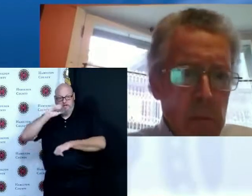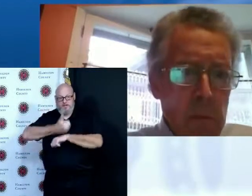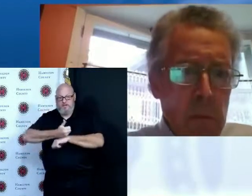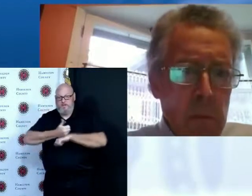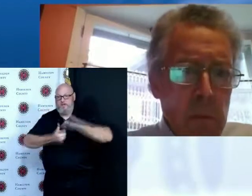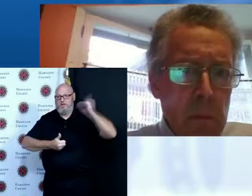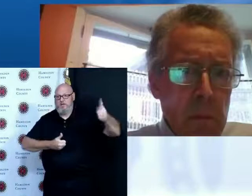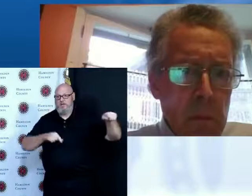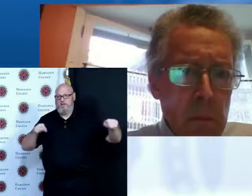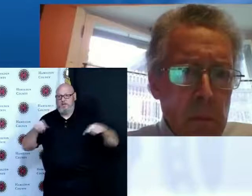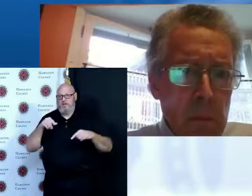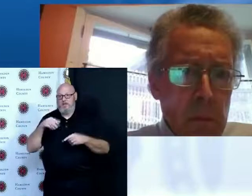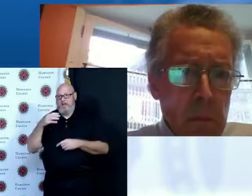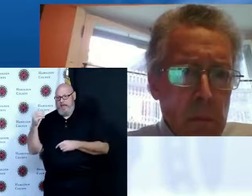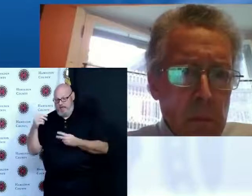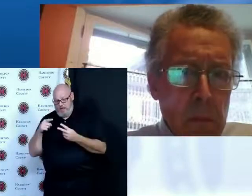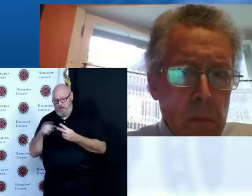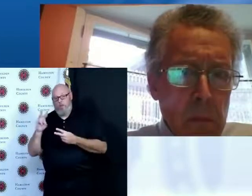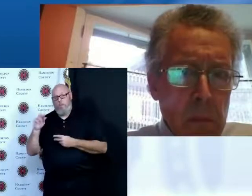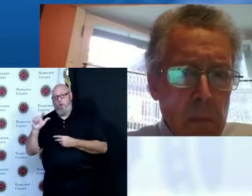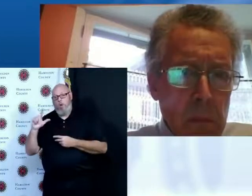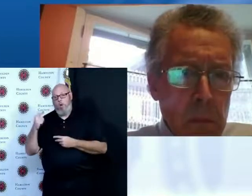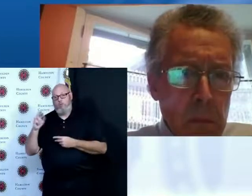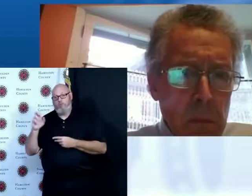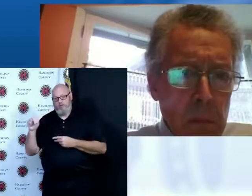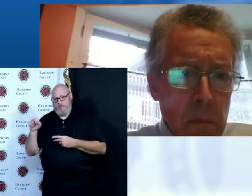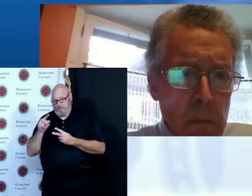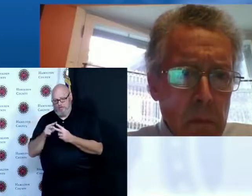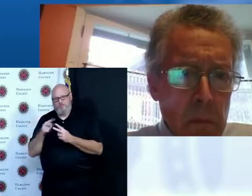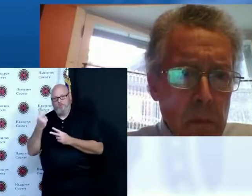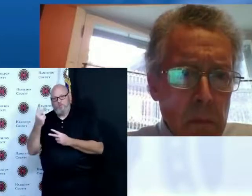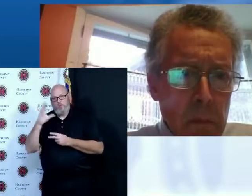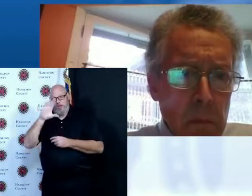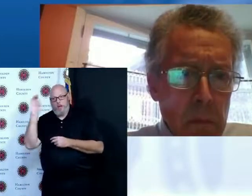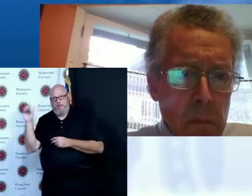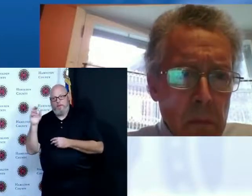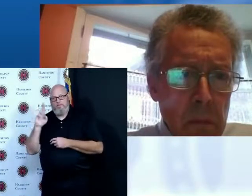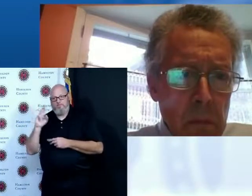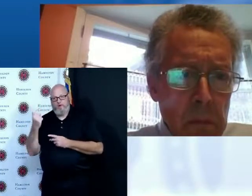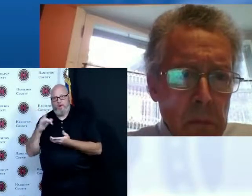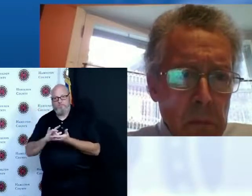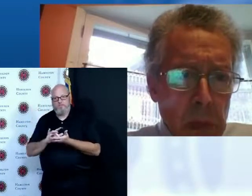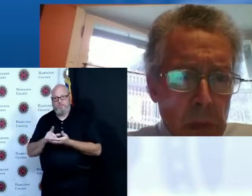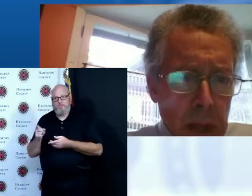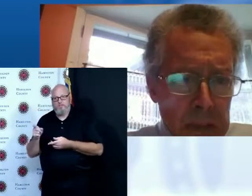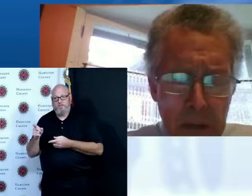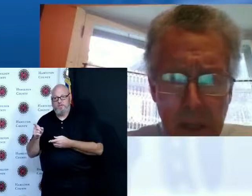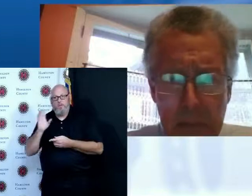come on that but I think the number of providers actually will be greater than 48 next week thanks